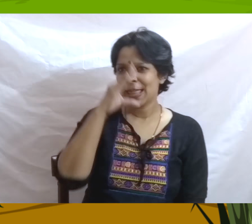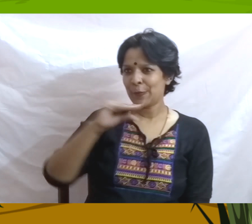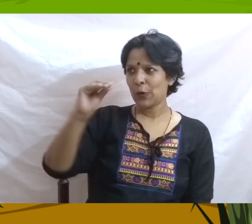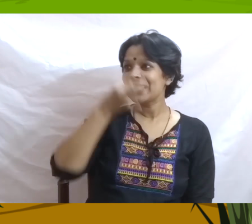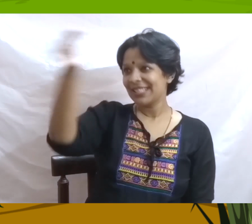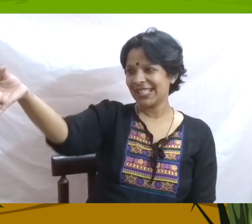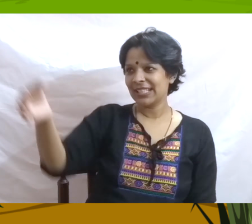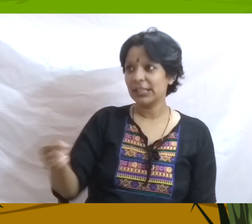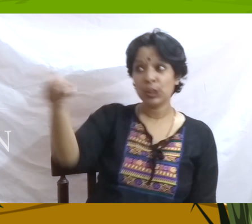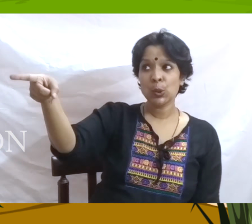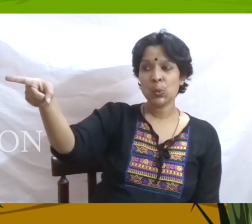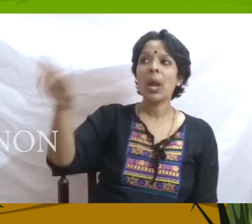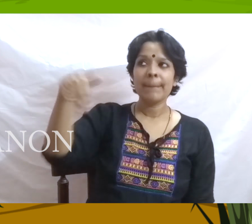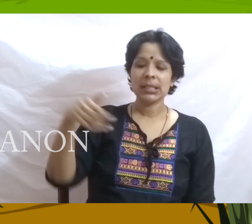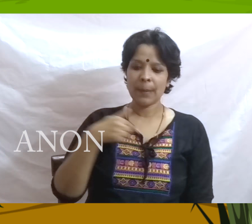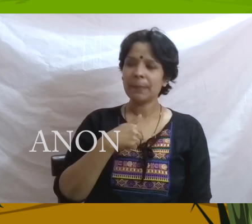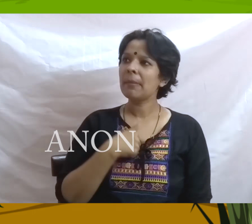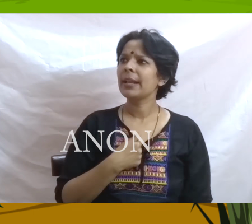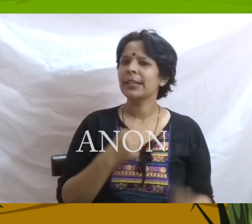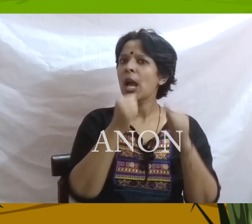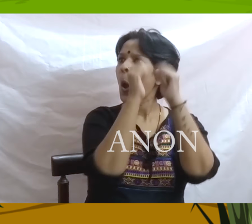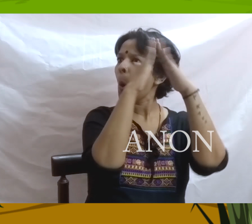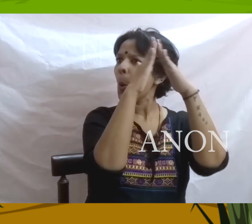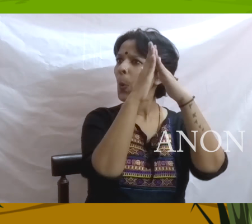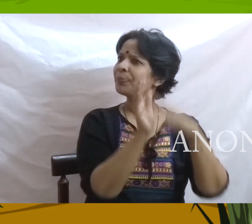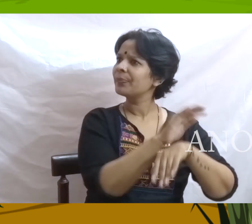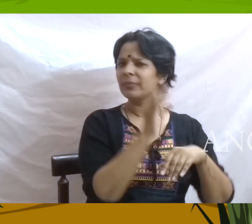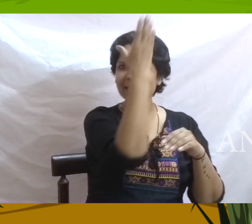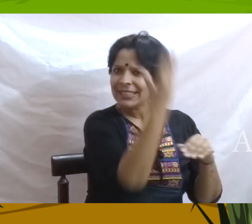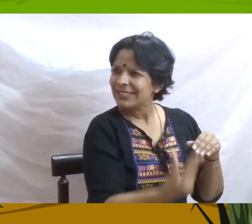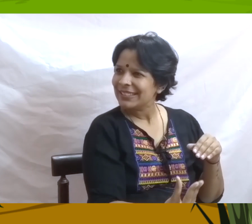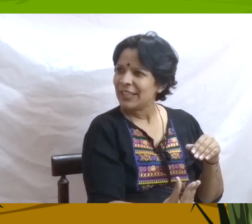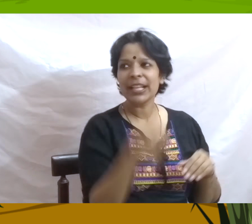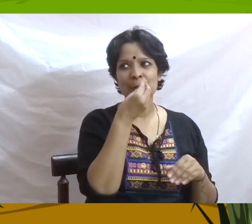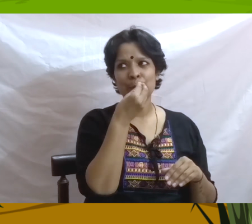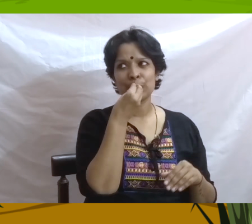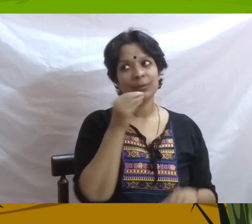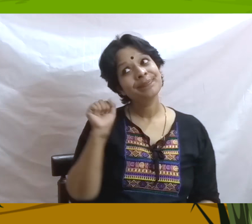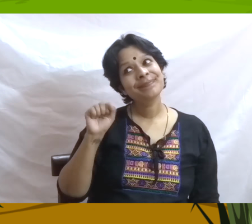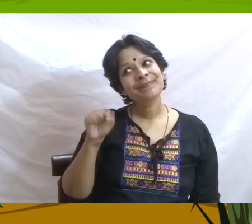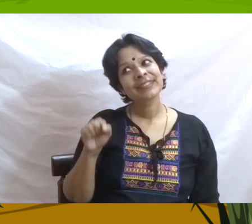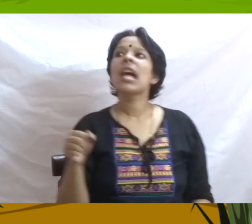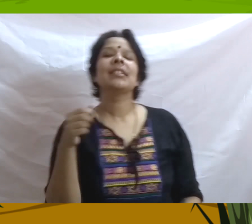“You must come and dine with me today” he said to the stork, smiling himself at the trick he was going to play.